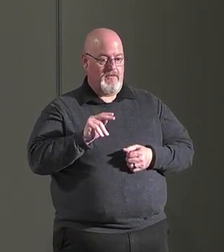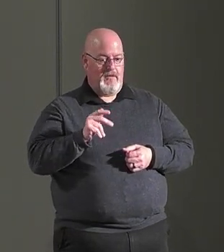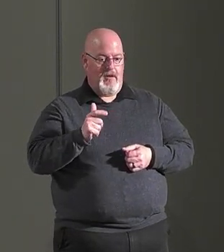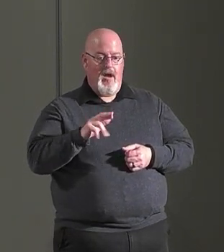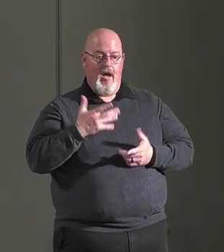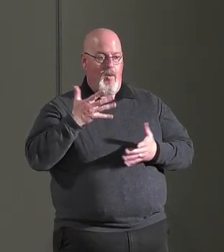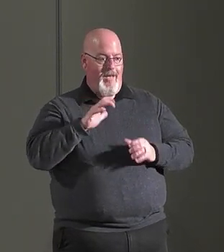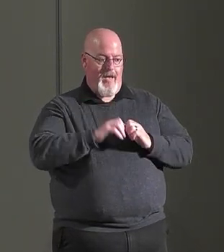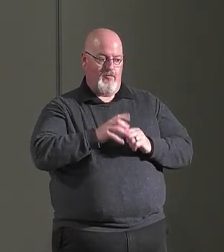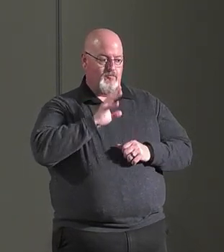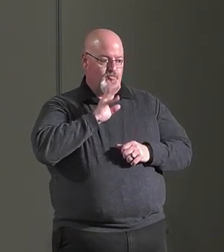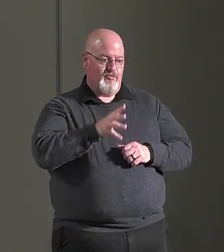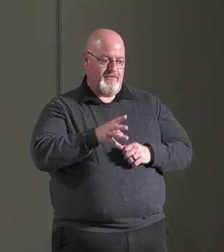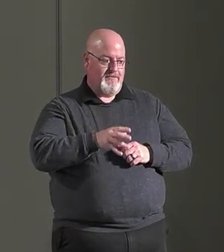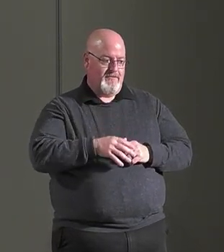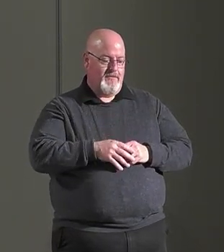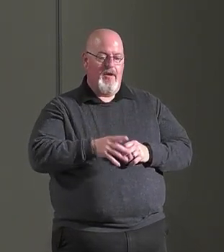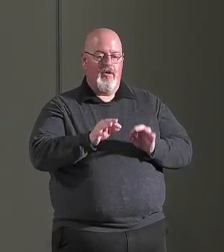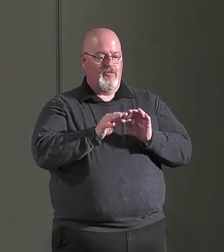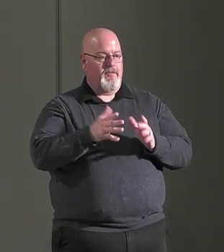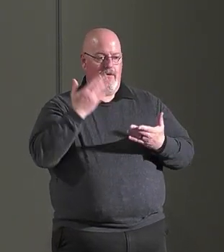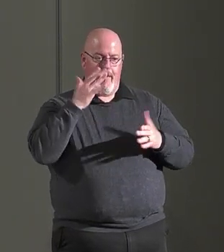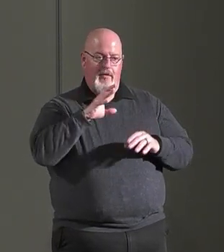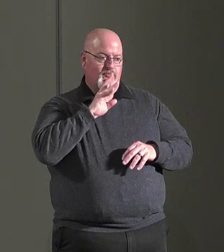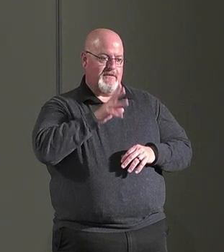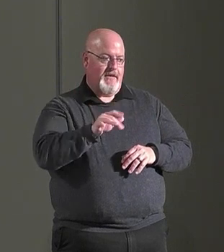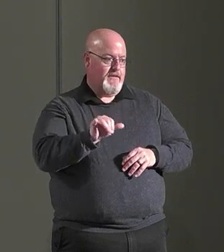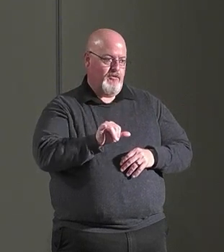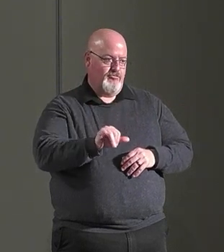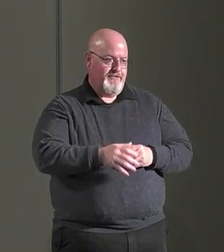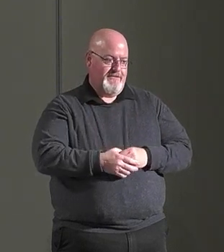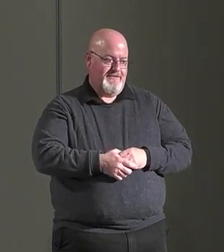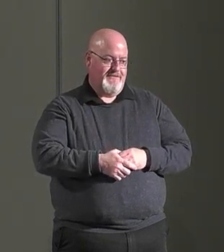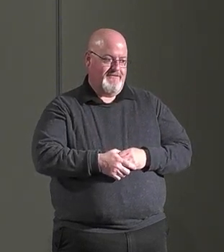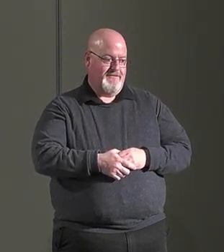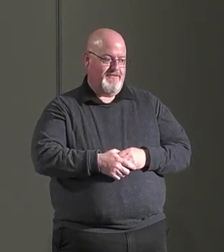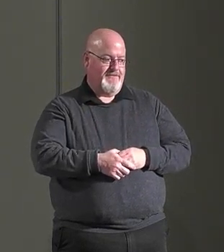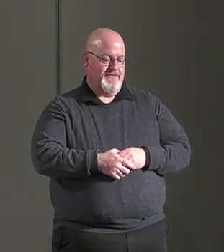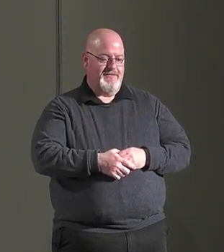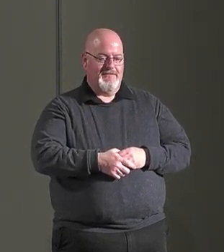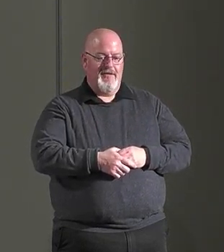it, but that's okay because the interpreter doesn't know how to say it either. . >> RAJA KUSHALNAGAR: I just want to emphasize